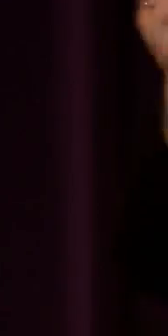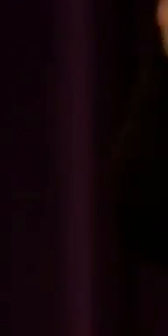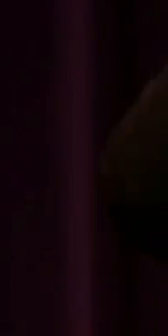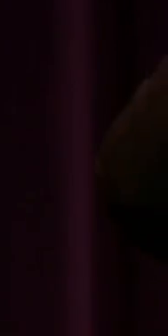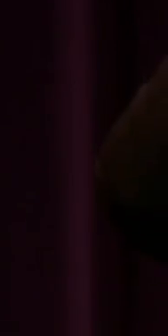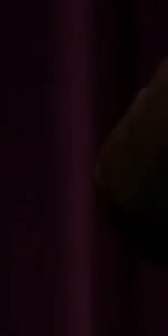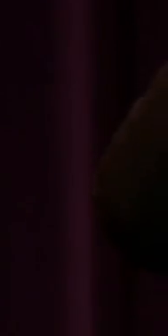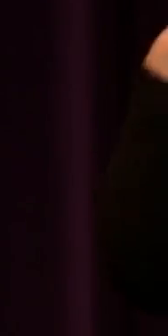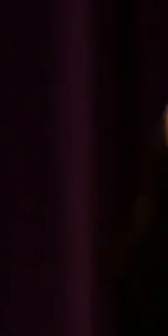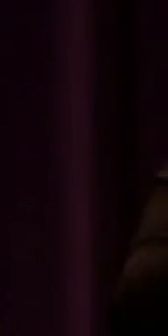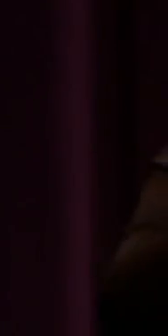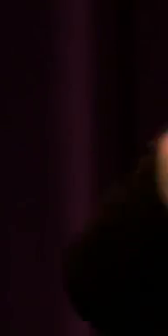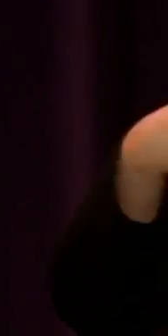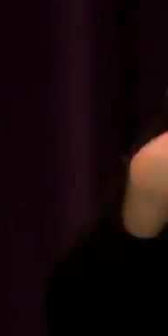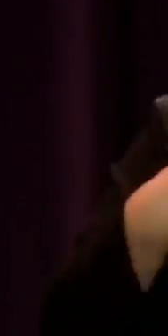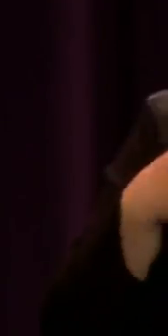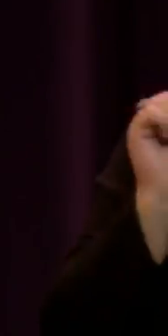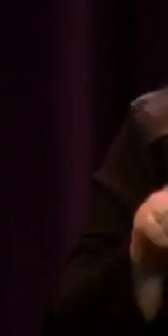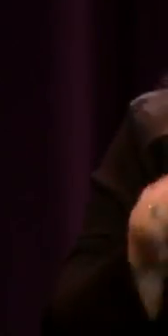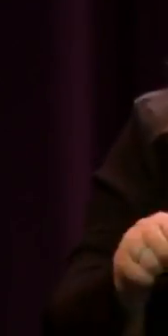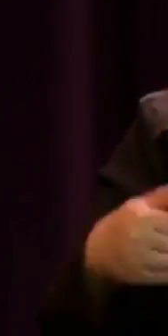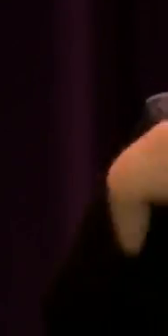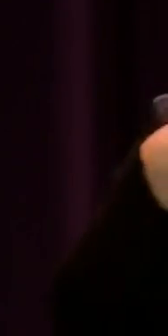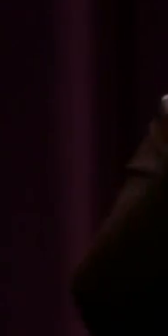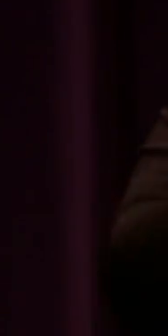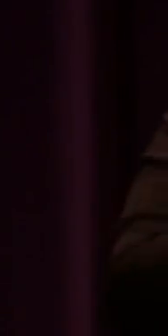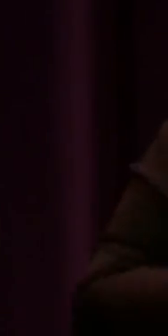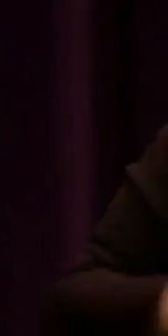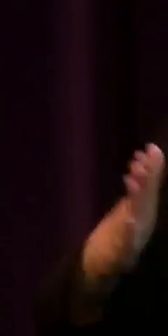OFFICE WHEN WE HAVE THE ABILITY? WE HAVE SOME OF THE GREATEST